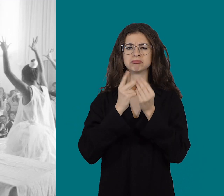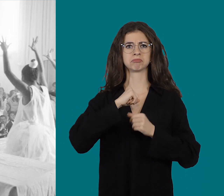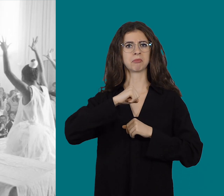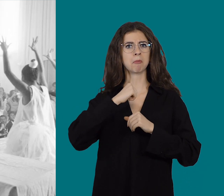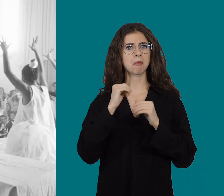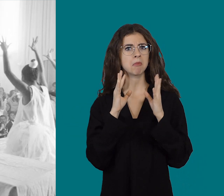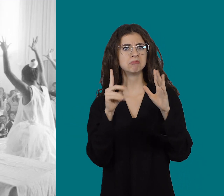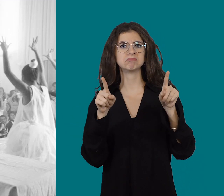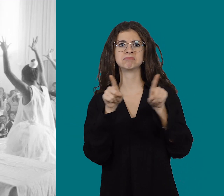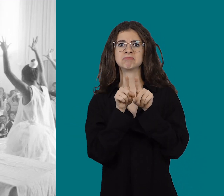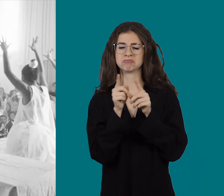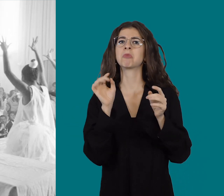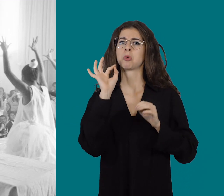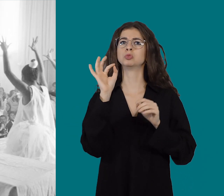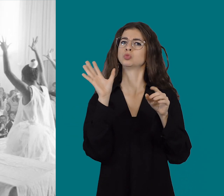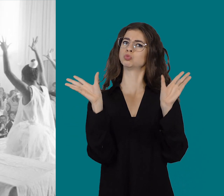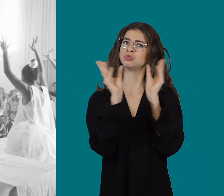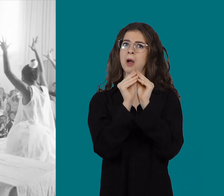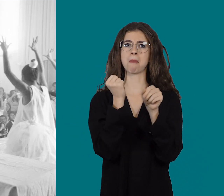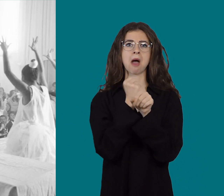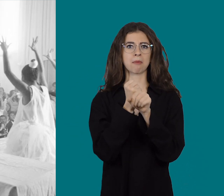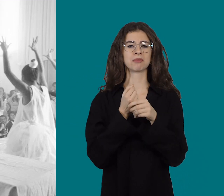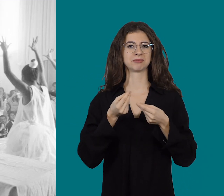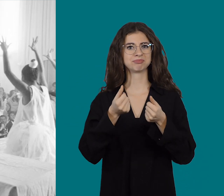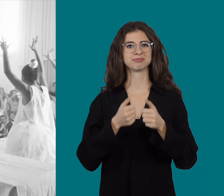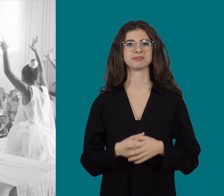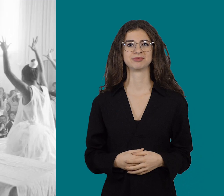and in an instant the created a very good teamwork.